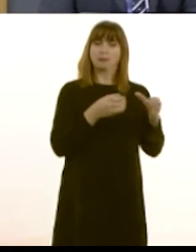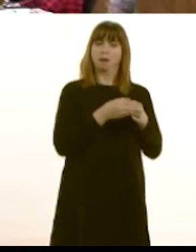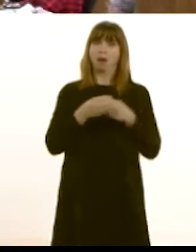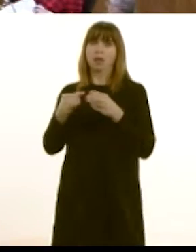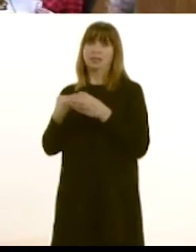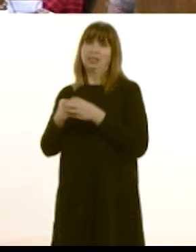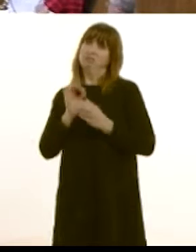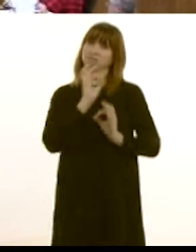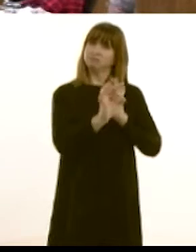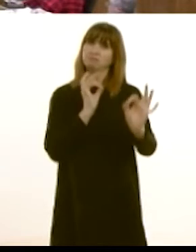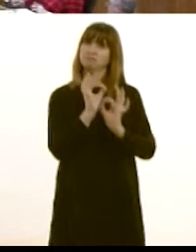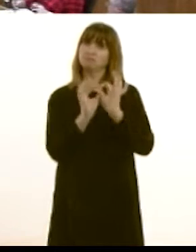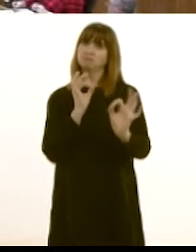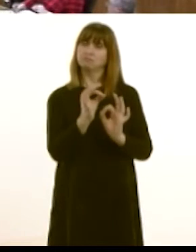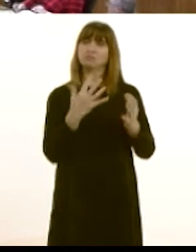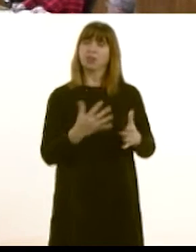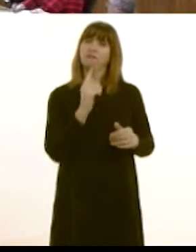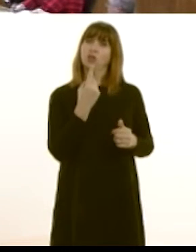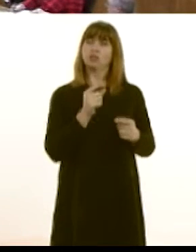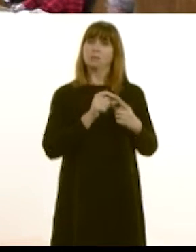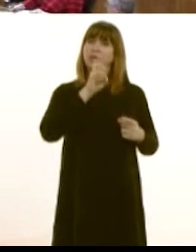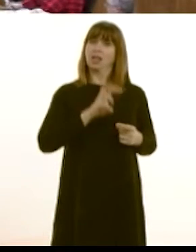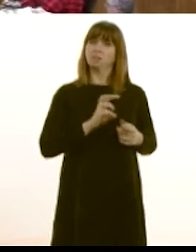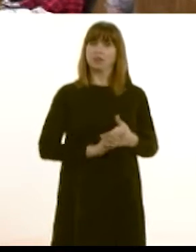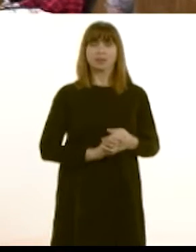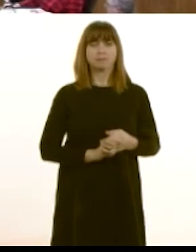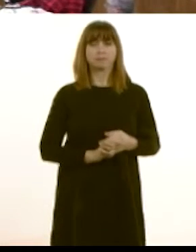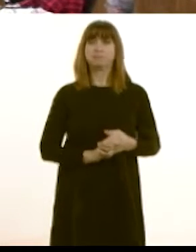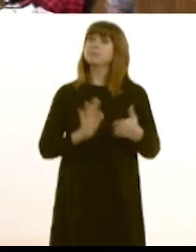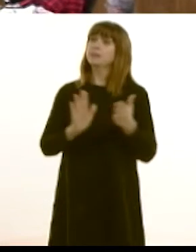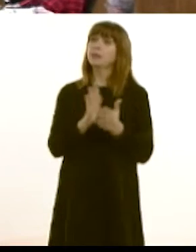Leanne Wood: Diolch, Lywydd, a blwyddyn newydd dda i chi i gyd. Leanne Wood: A happy new year to you all.